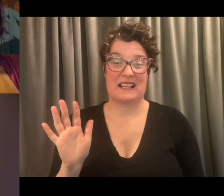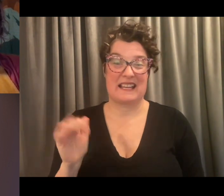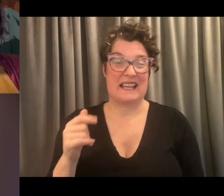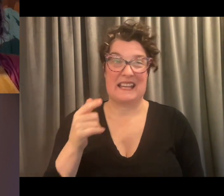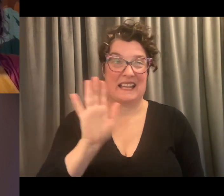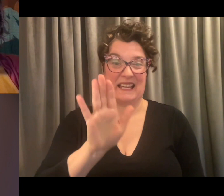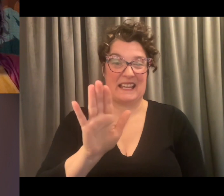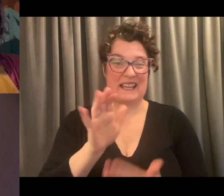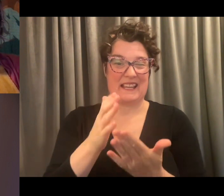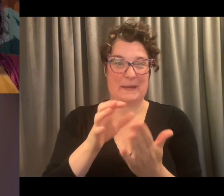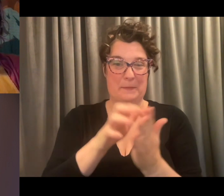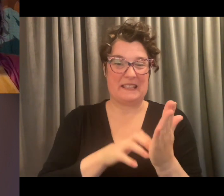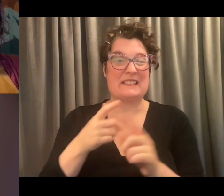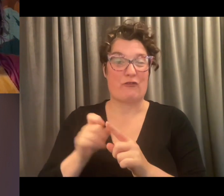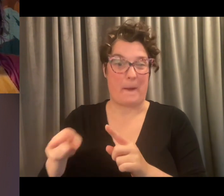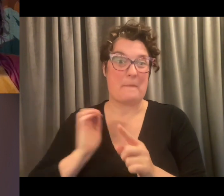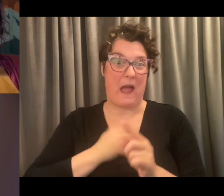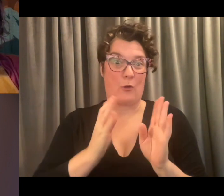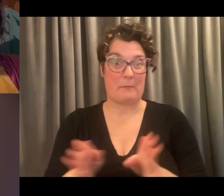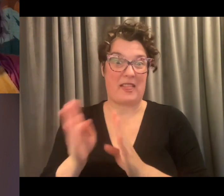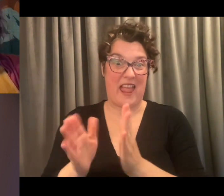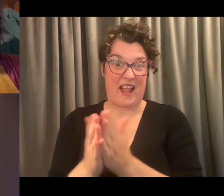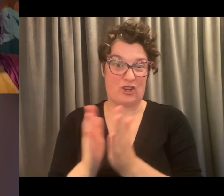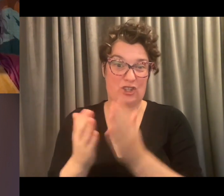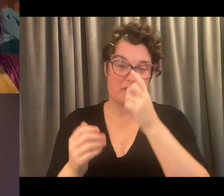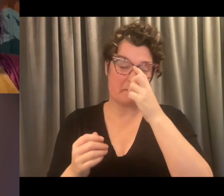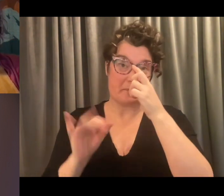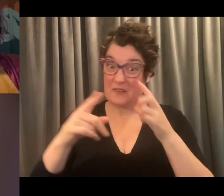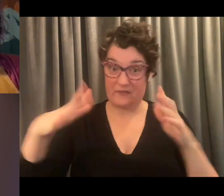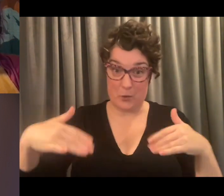If you haven't read it, you should, and if you don't have the planner, it's worth